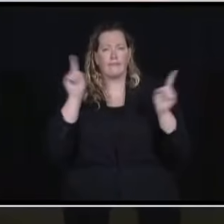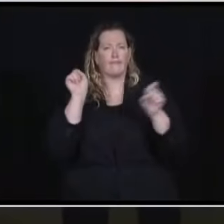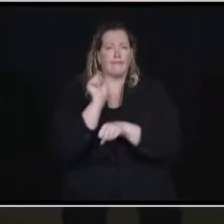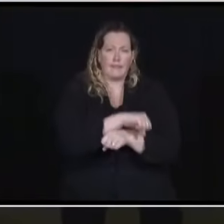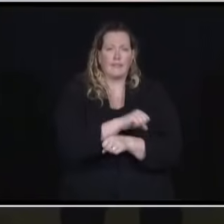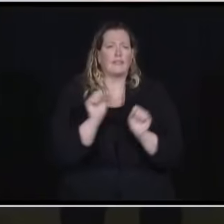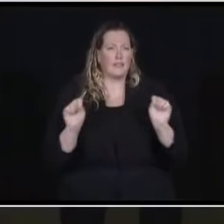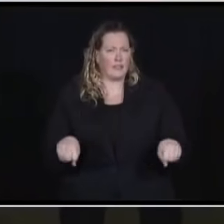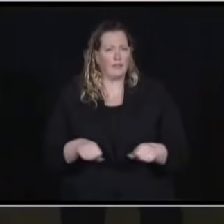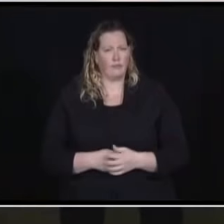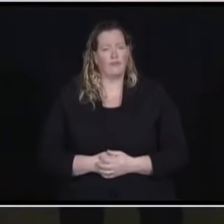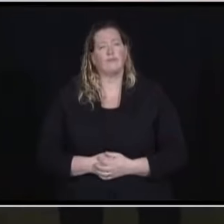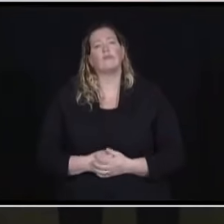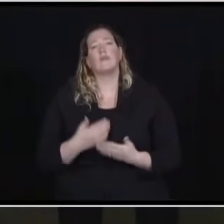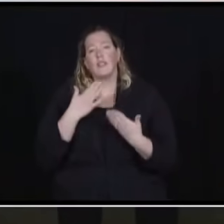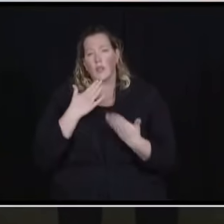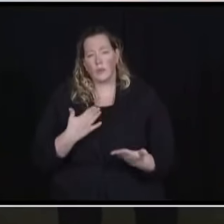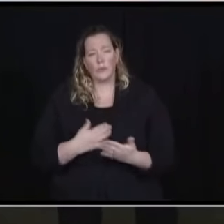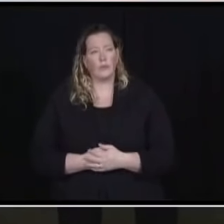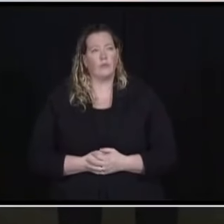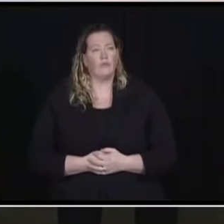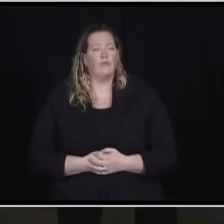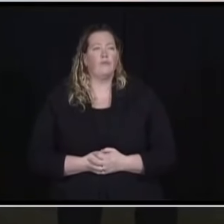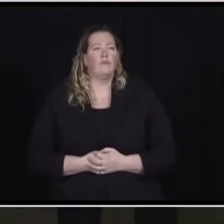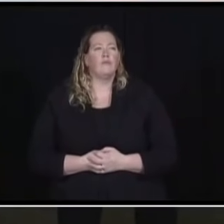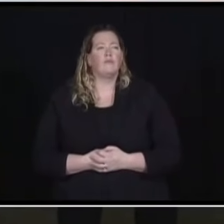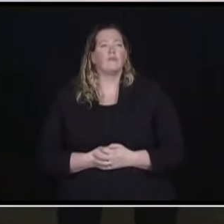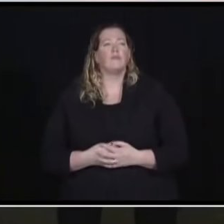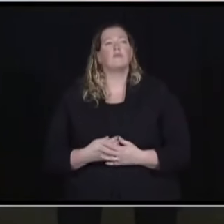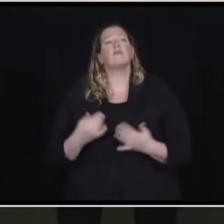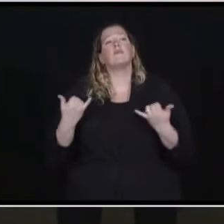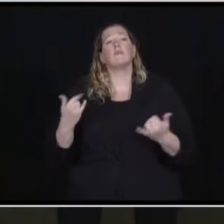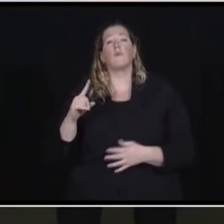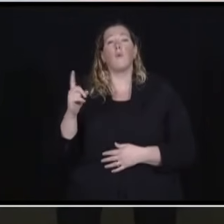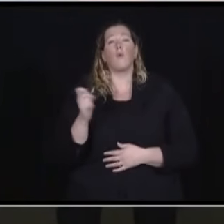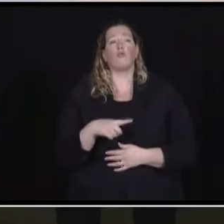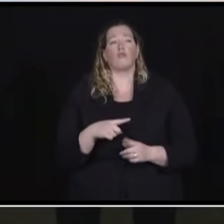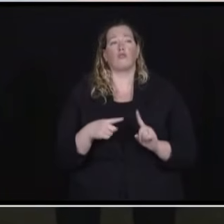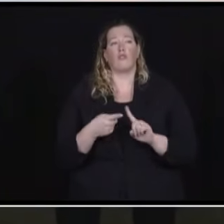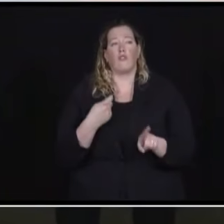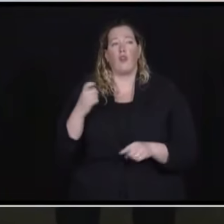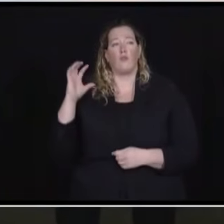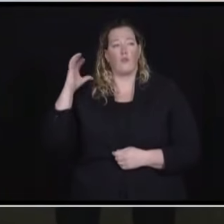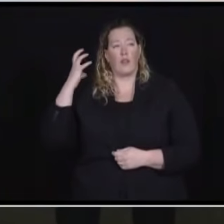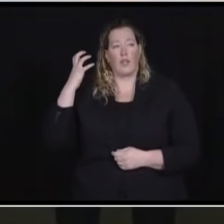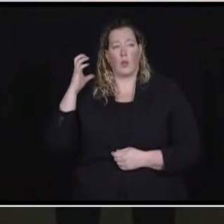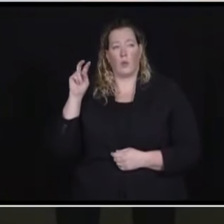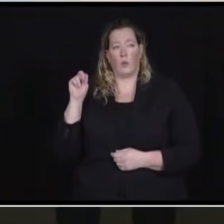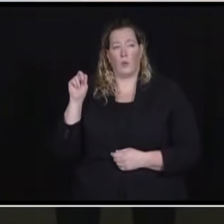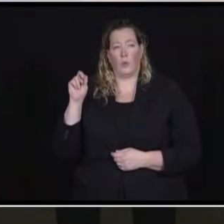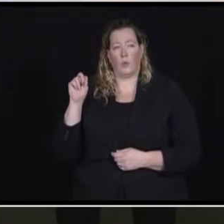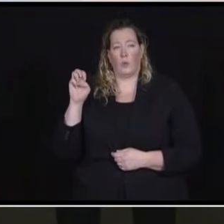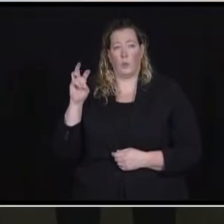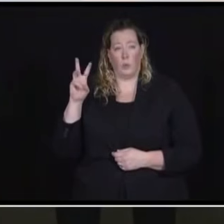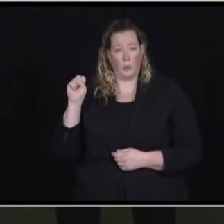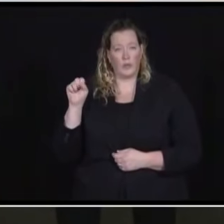We will get through this together. Thank you. We will go to the phone line for questions, first question please.